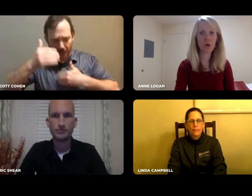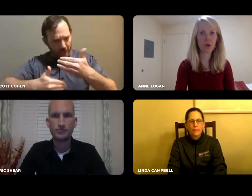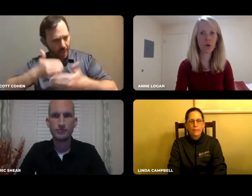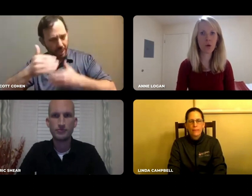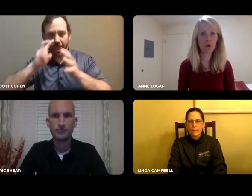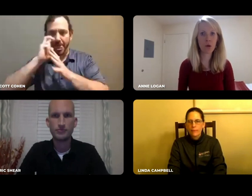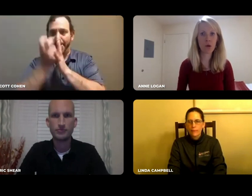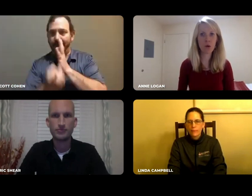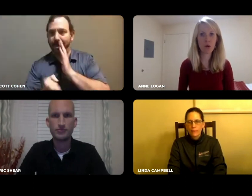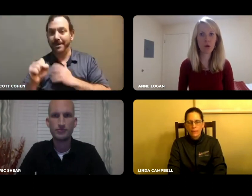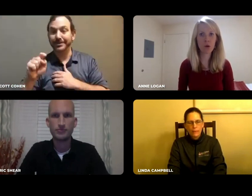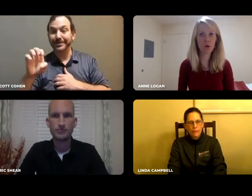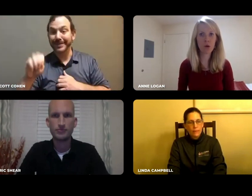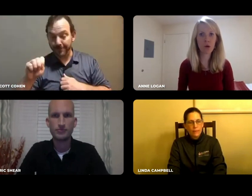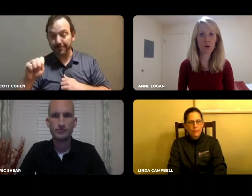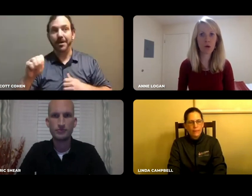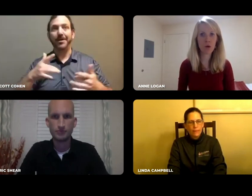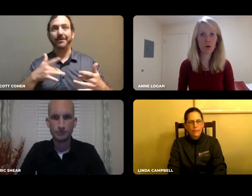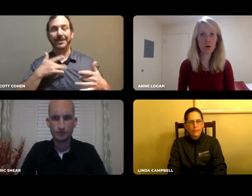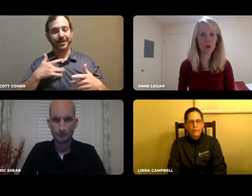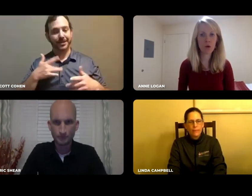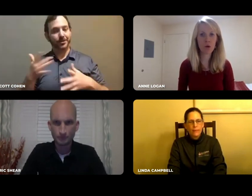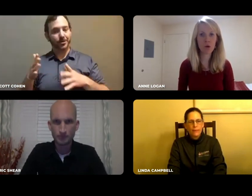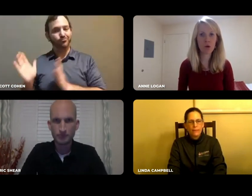encouraging these students to feel more comfortable